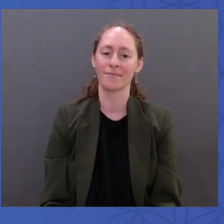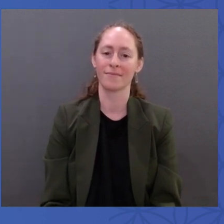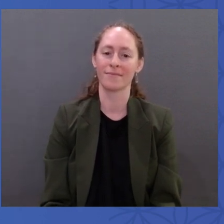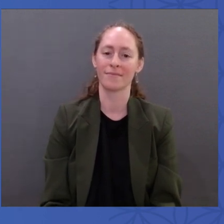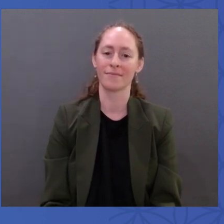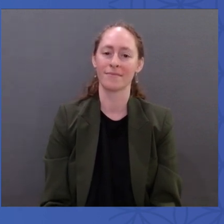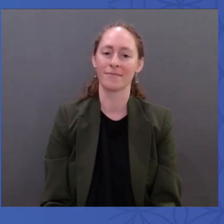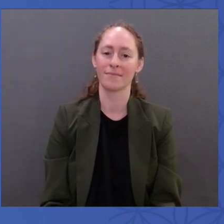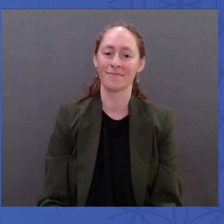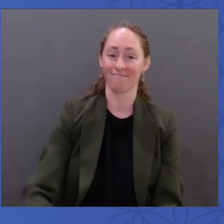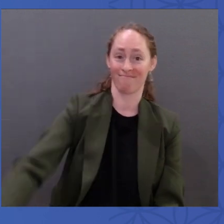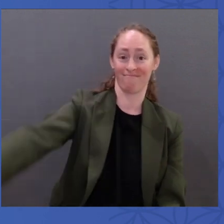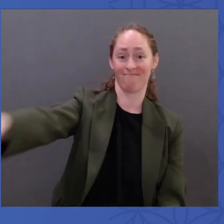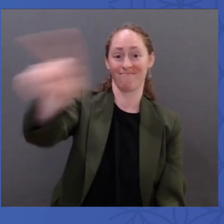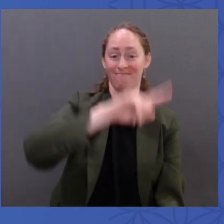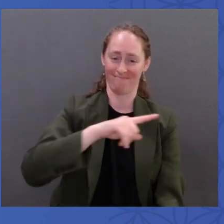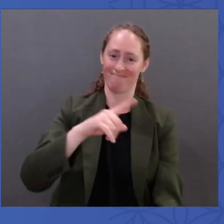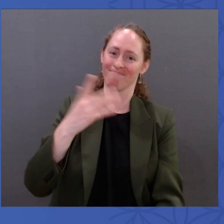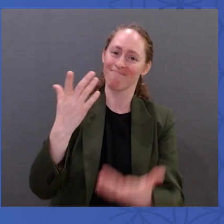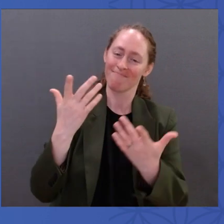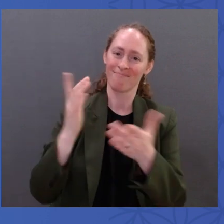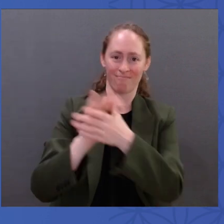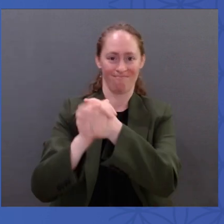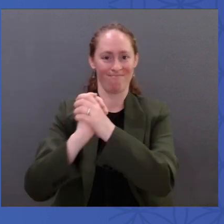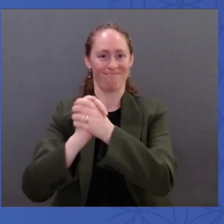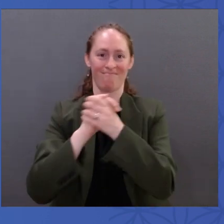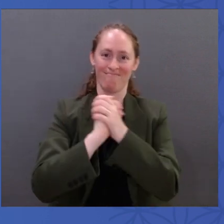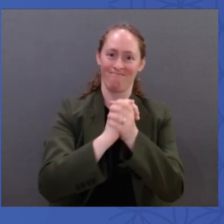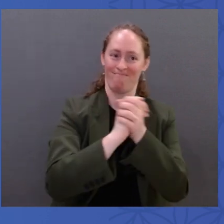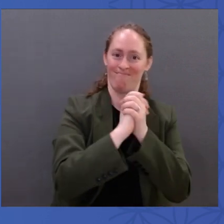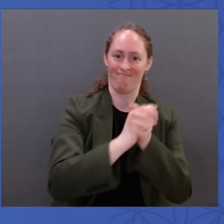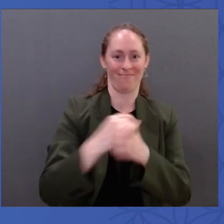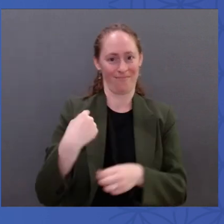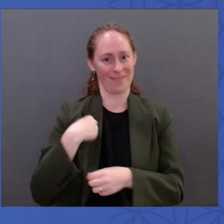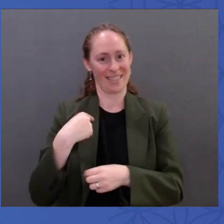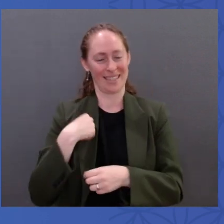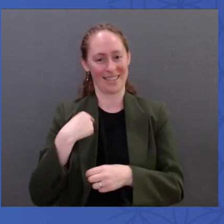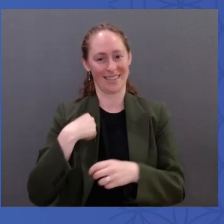in person in the near future. Global Leaders and distinguished delegates.